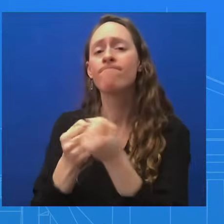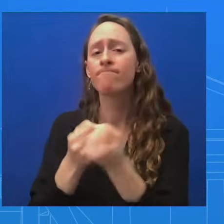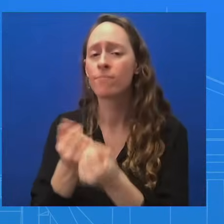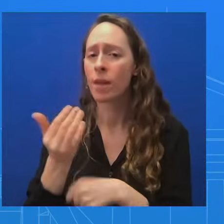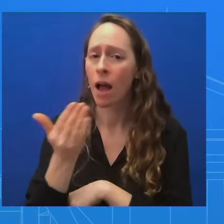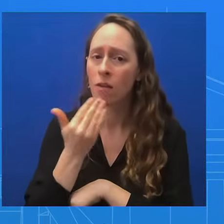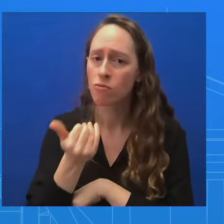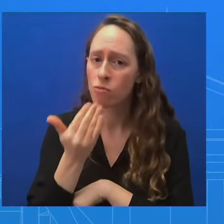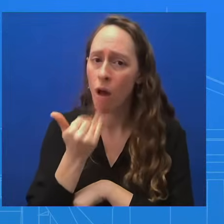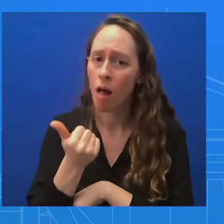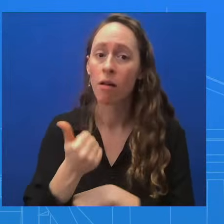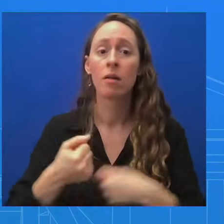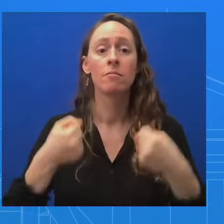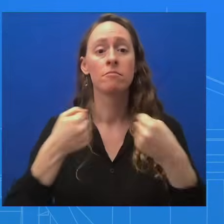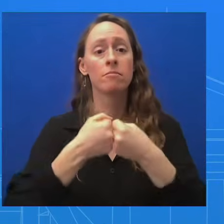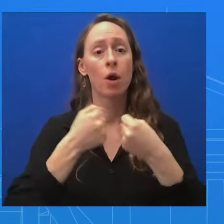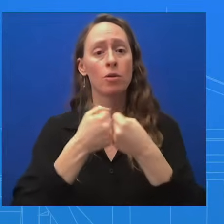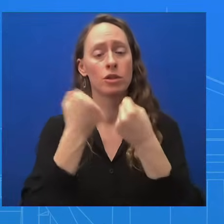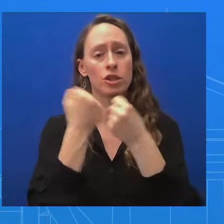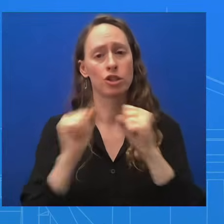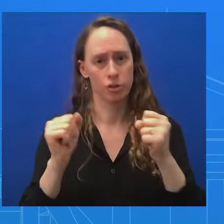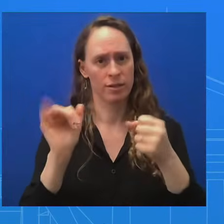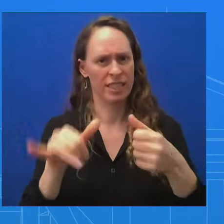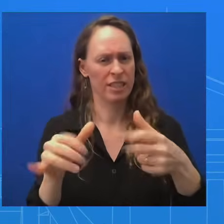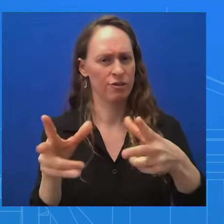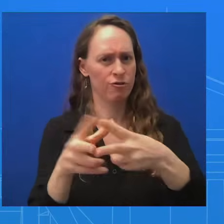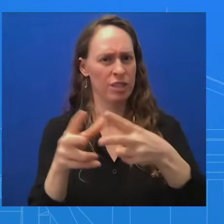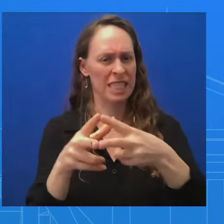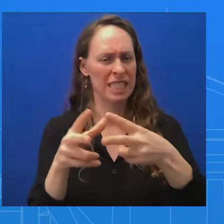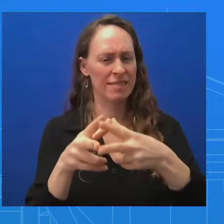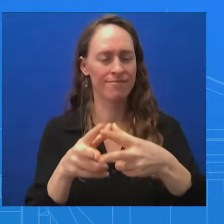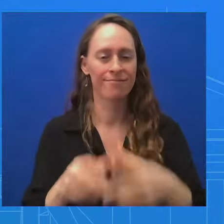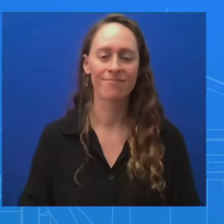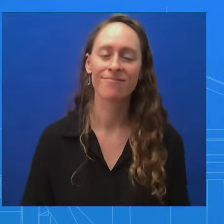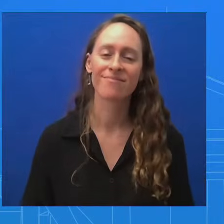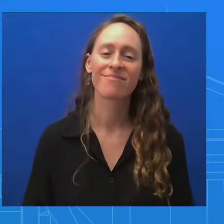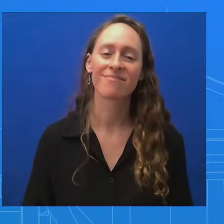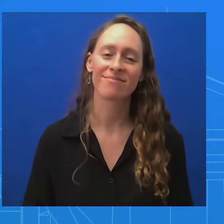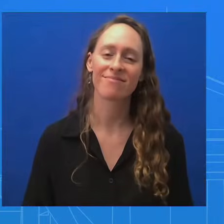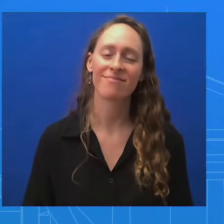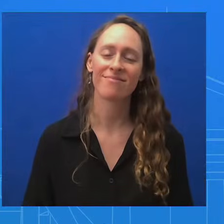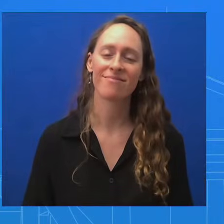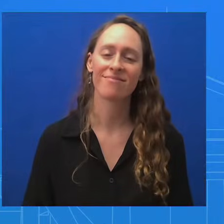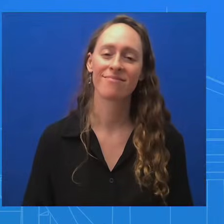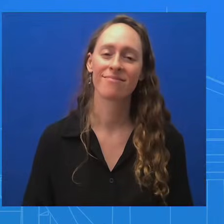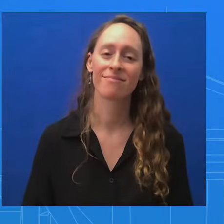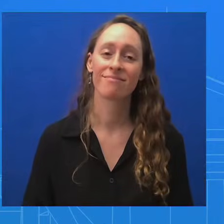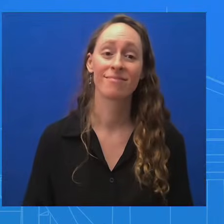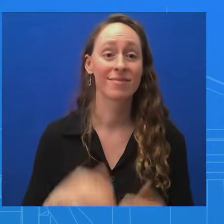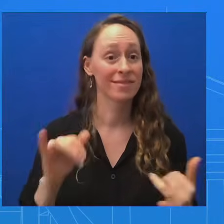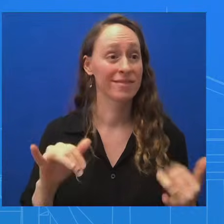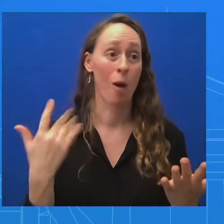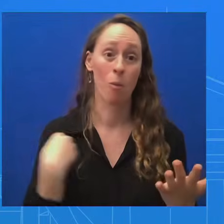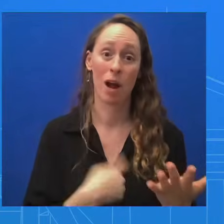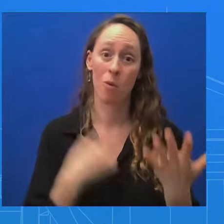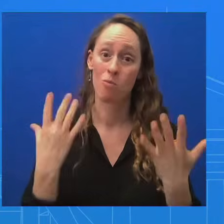and that is the direction that we hope that it goes in. All right. I haven't called on you. Go ahead.